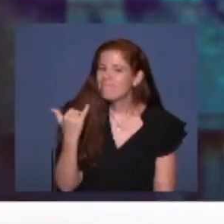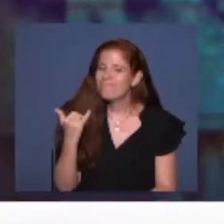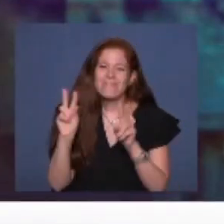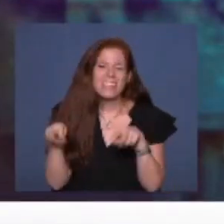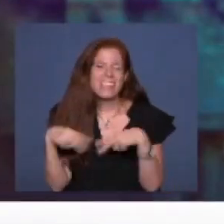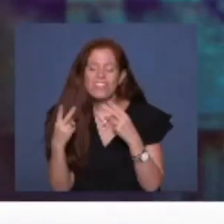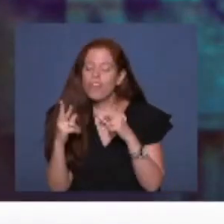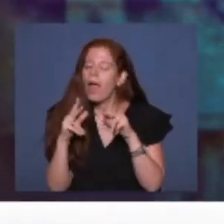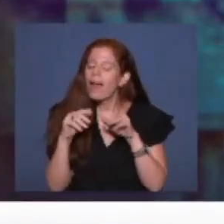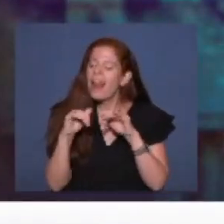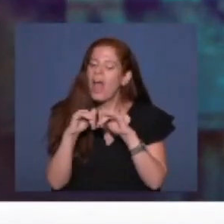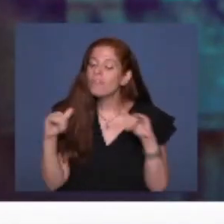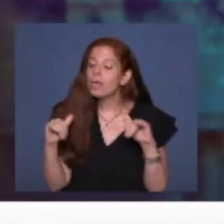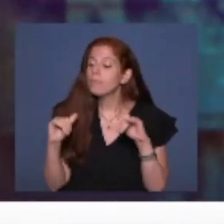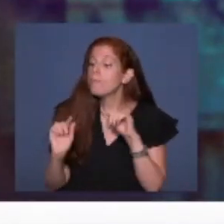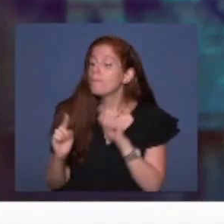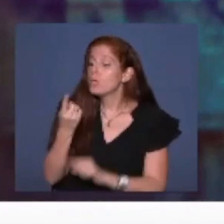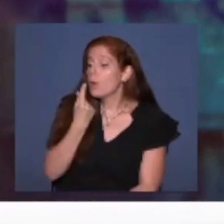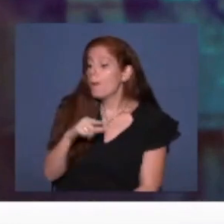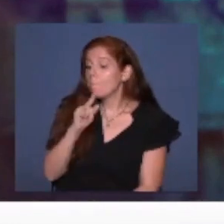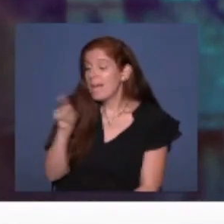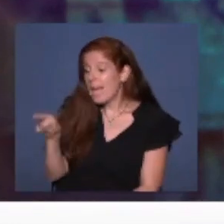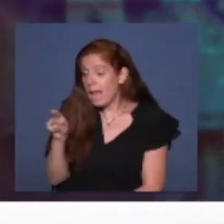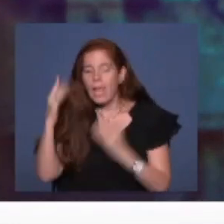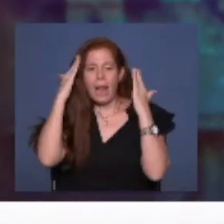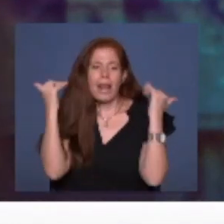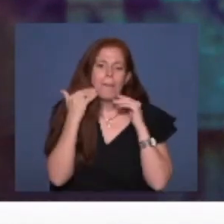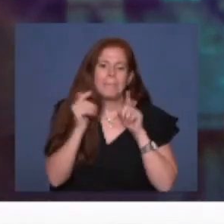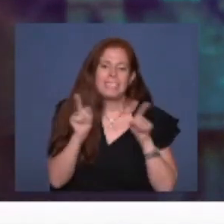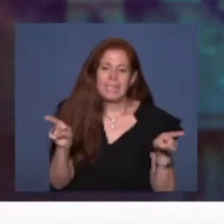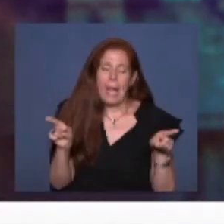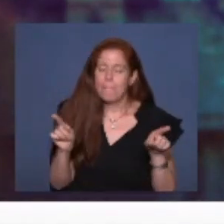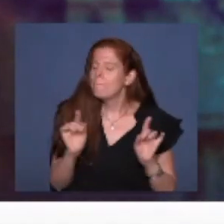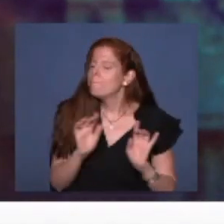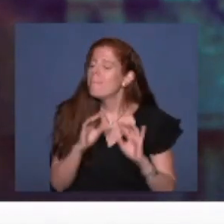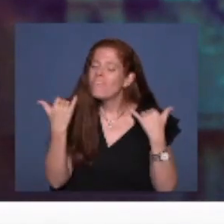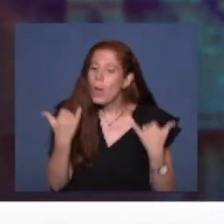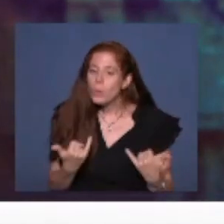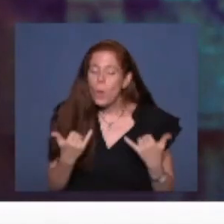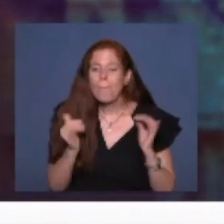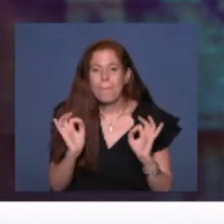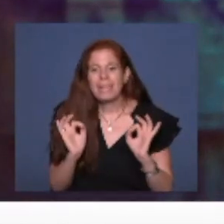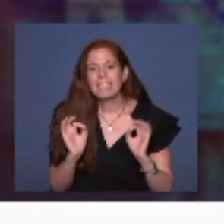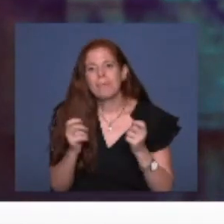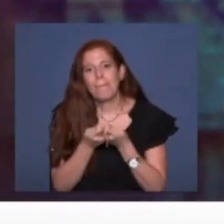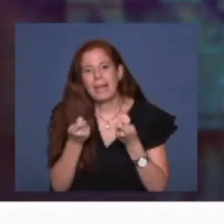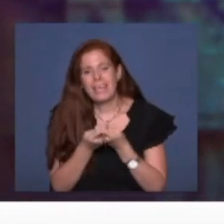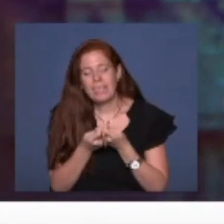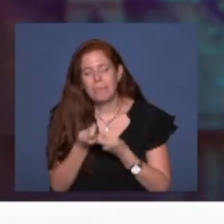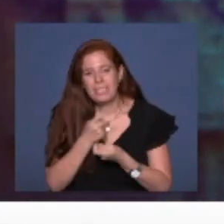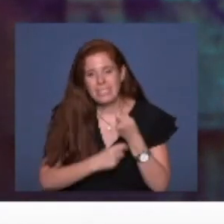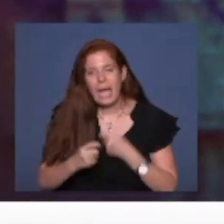Today, in light of the talks about a deal, Hamas leader Ismail Haniyeh came to Cairo for the first time since the war began,